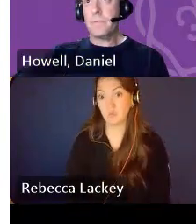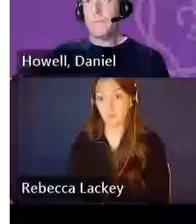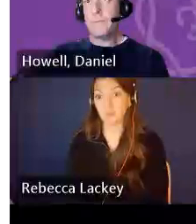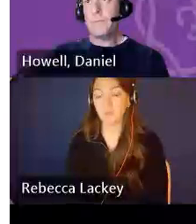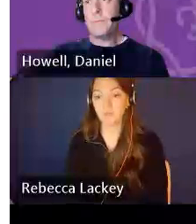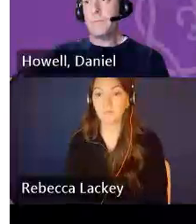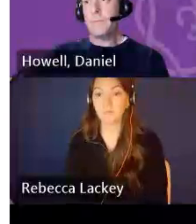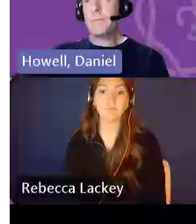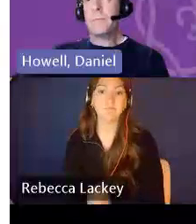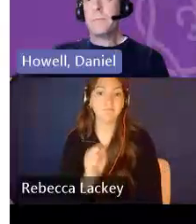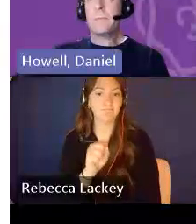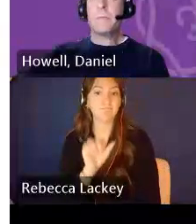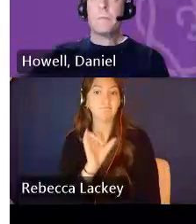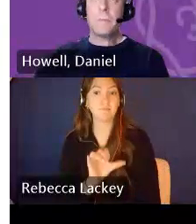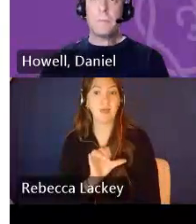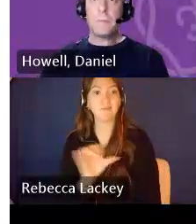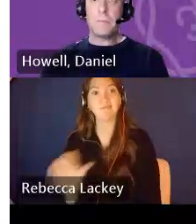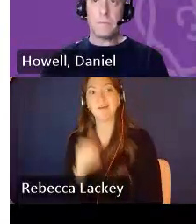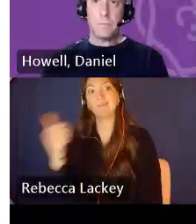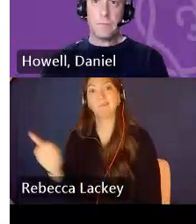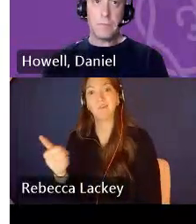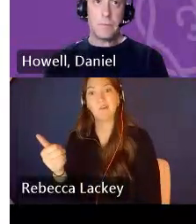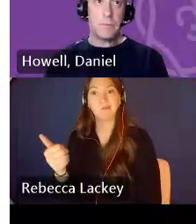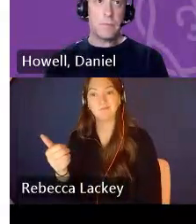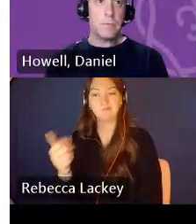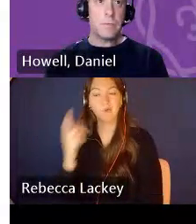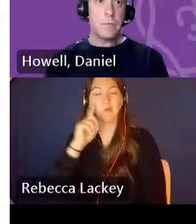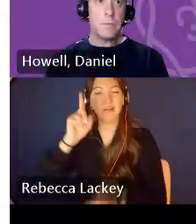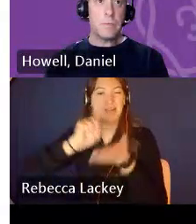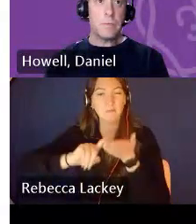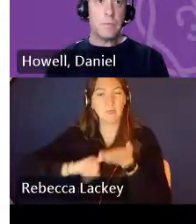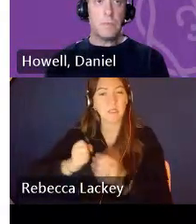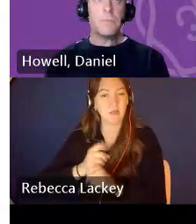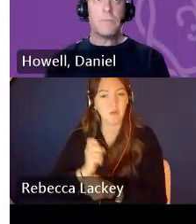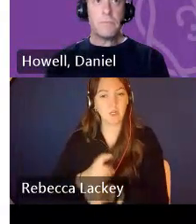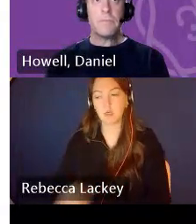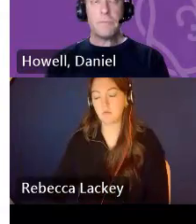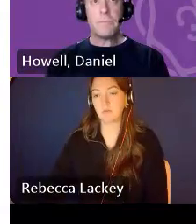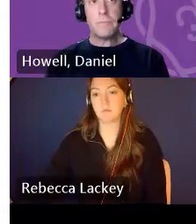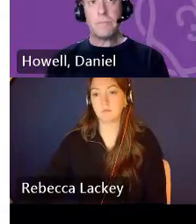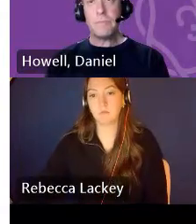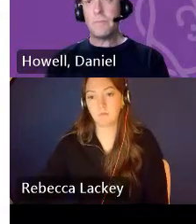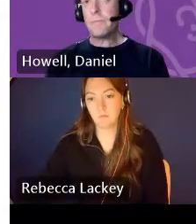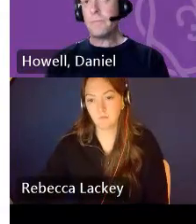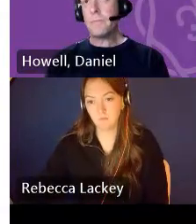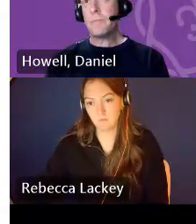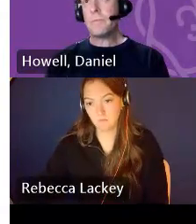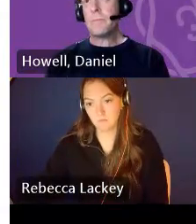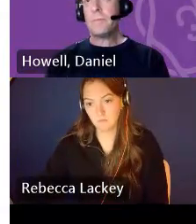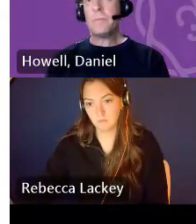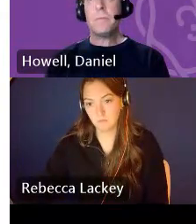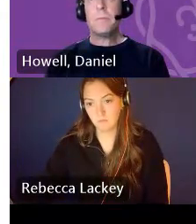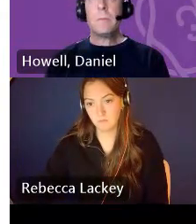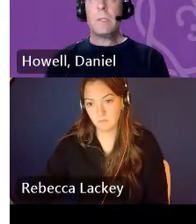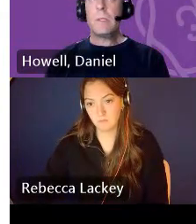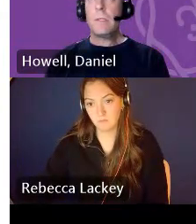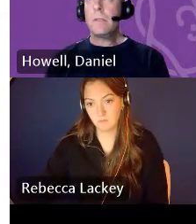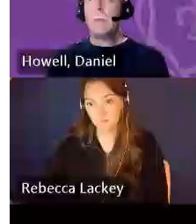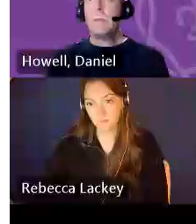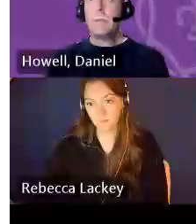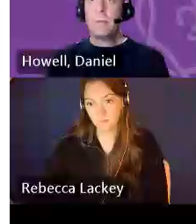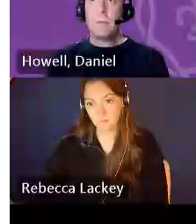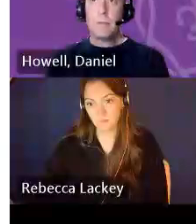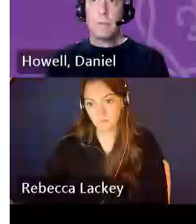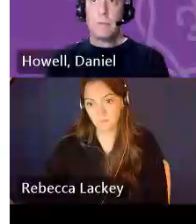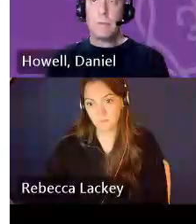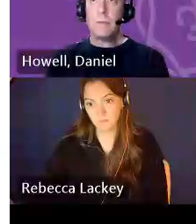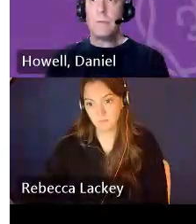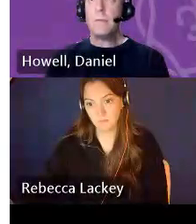Yeah, that being an art arterial, it gets inspected each year and it's not sure that